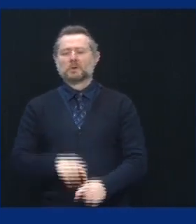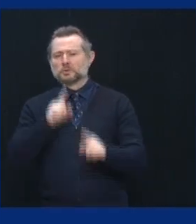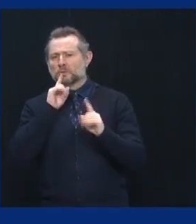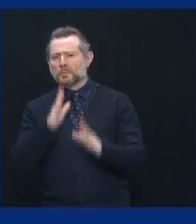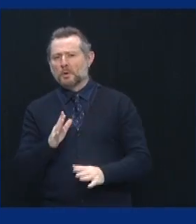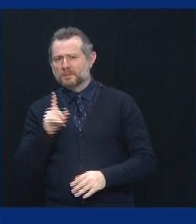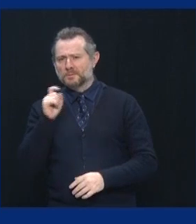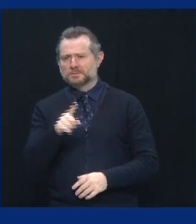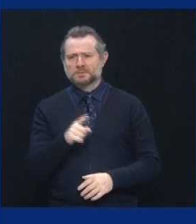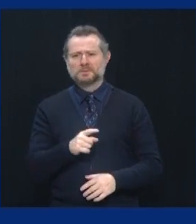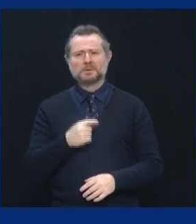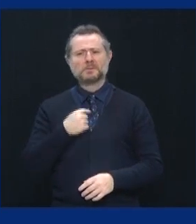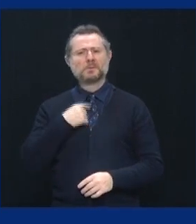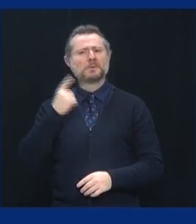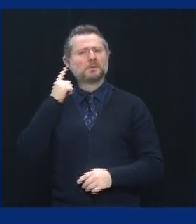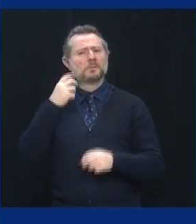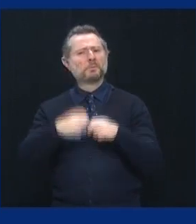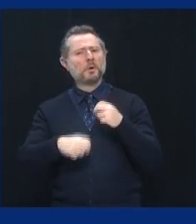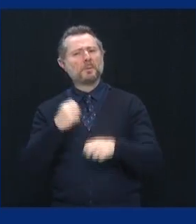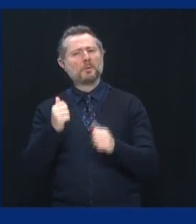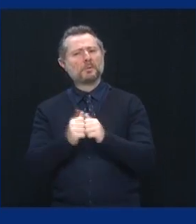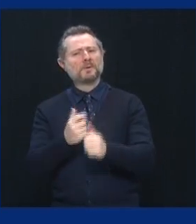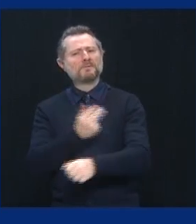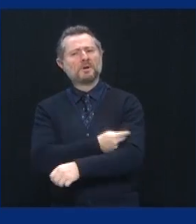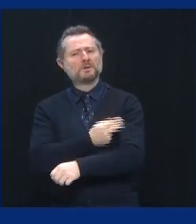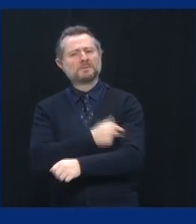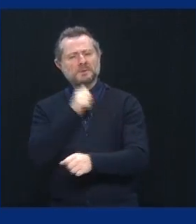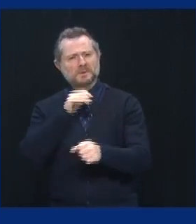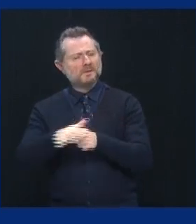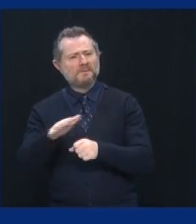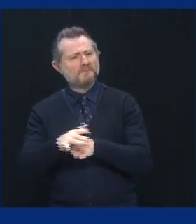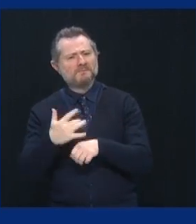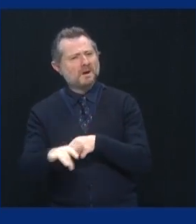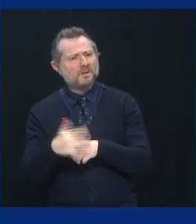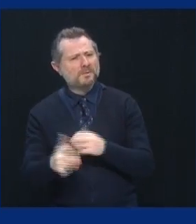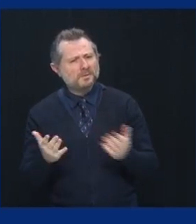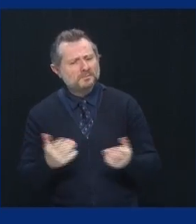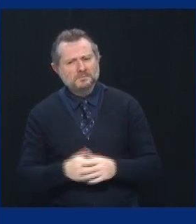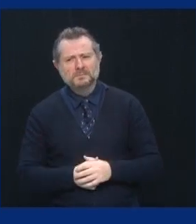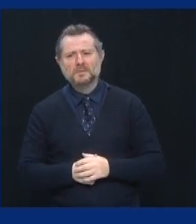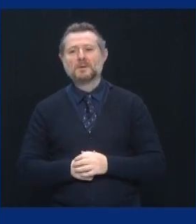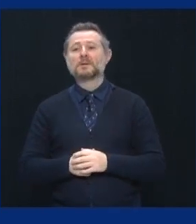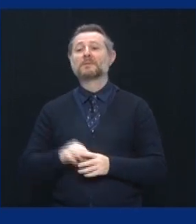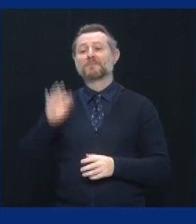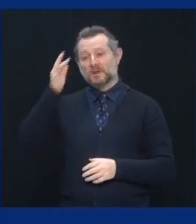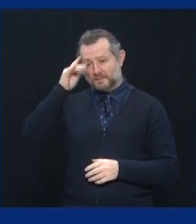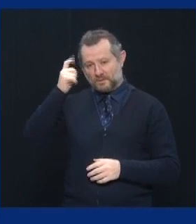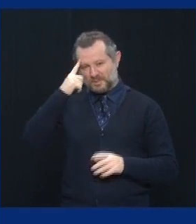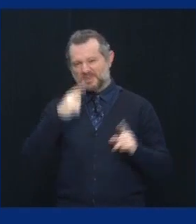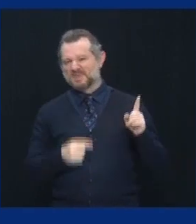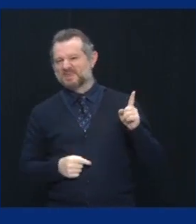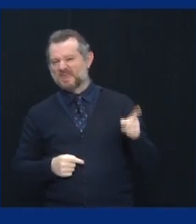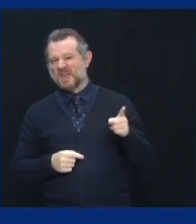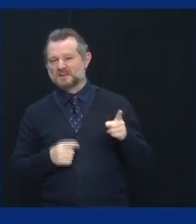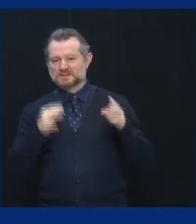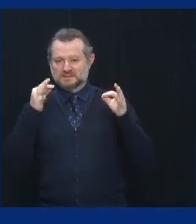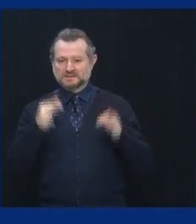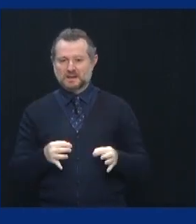THEY'RE THE DYNAMIC DUO FOR US, AND WE NEED THEM. QUESTIONS? Reporter: IS THERE A PROBLEM WITH THE AMOUNT OF DOSES THAT